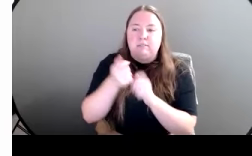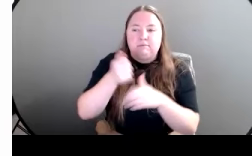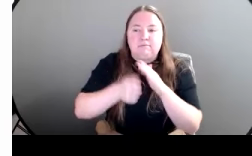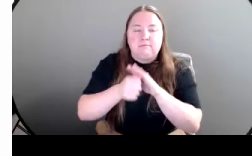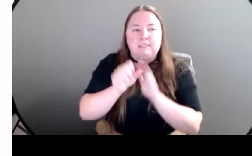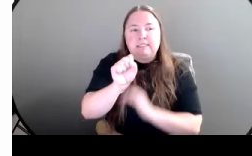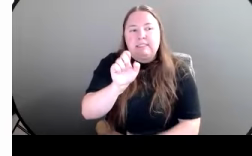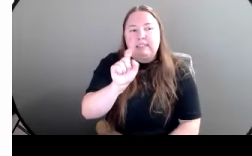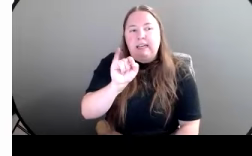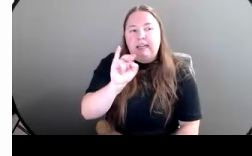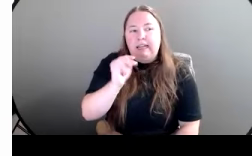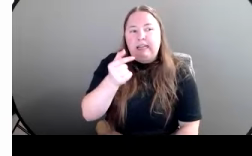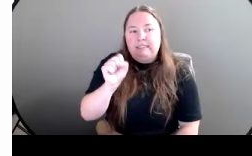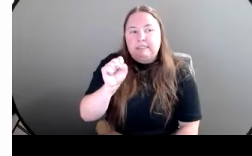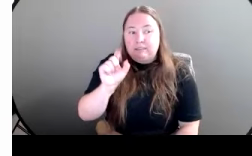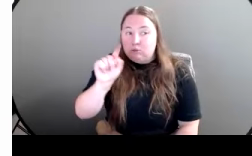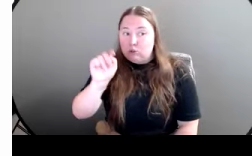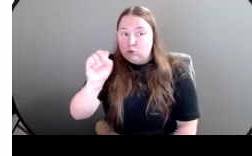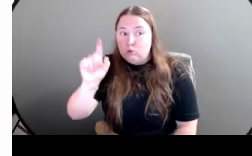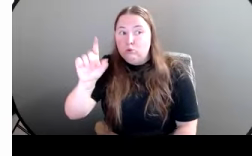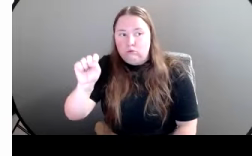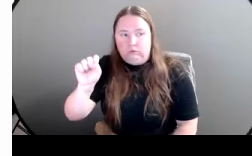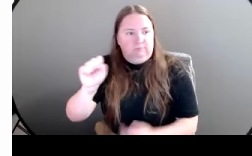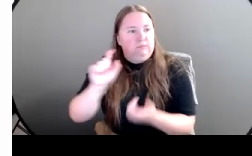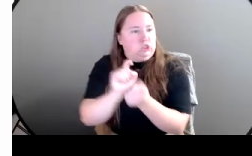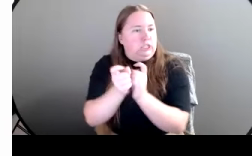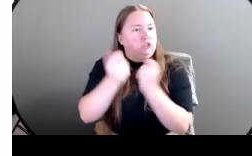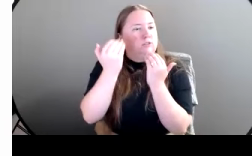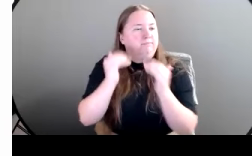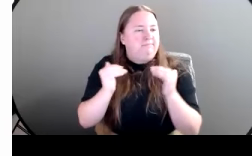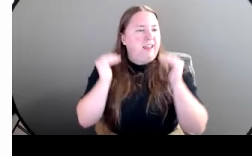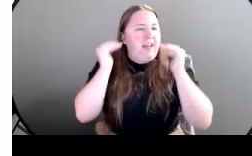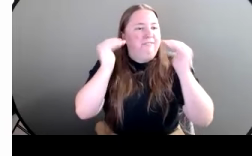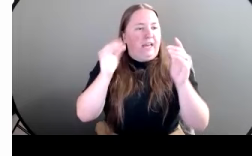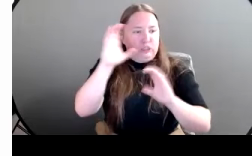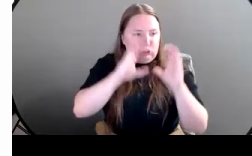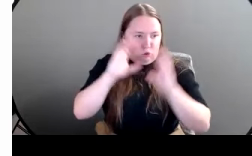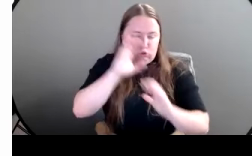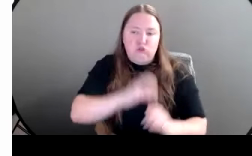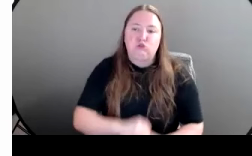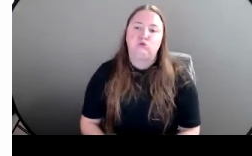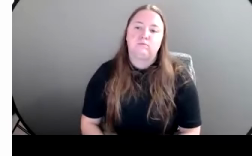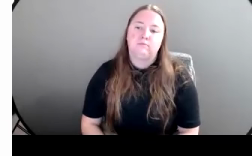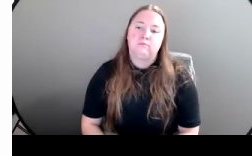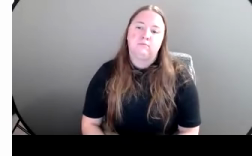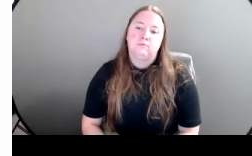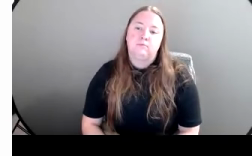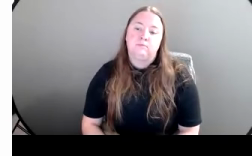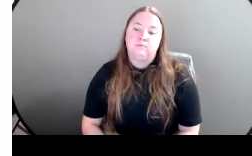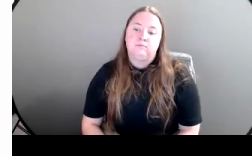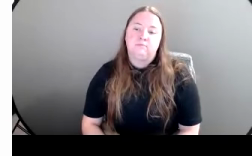And then use that limit or it's towards the bottom. That's titled usage rights.